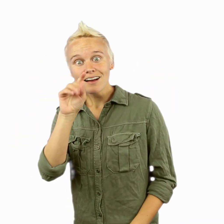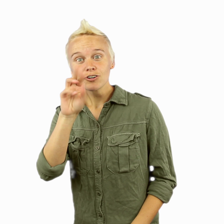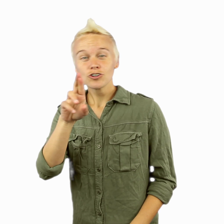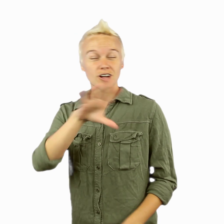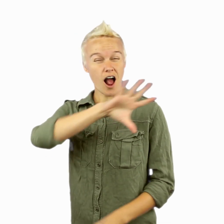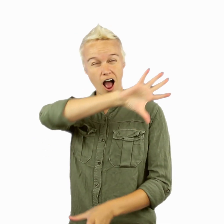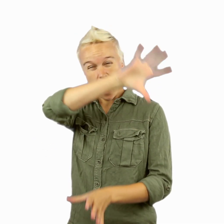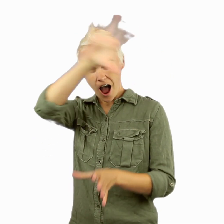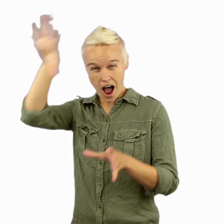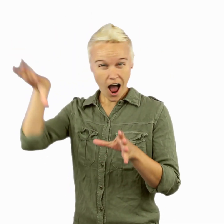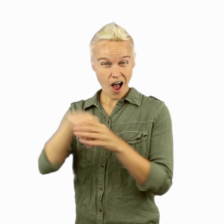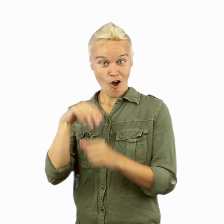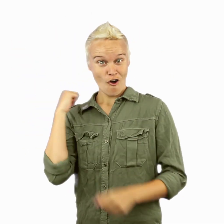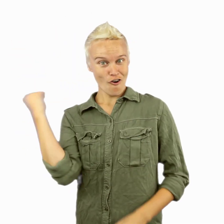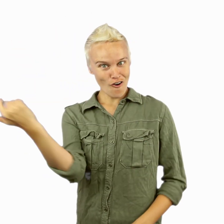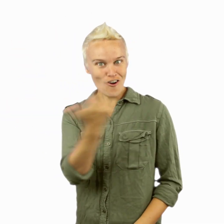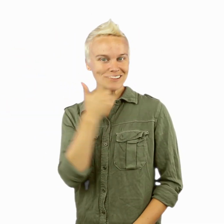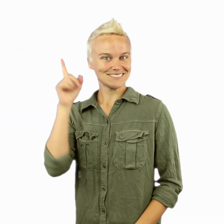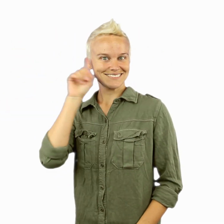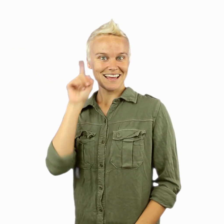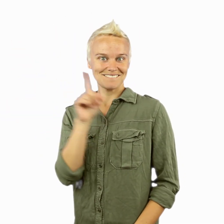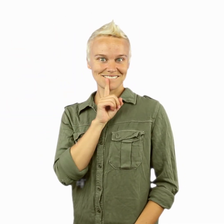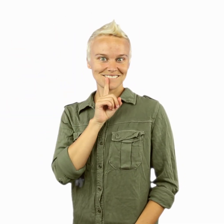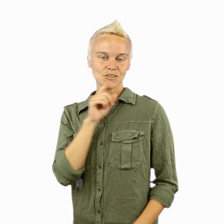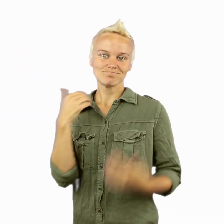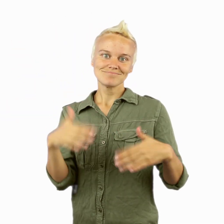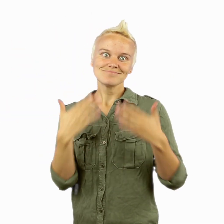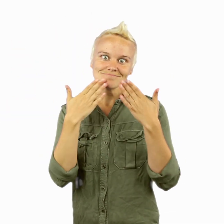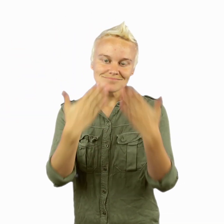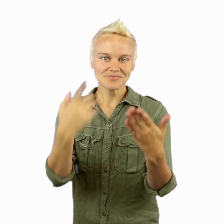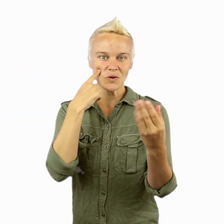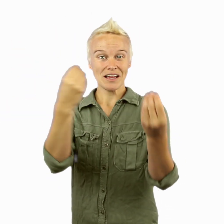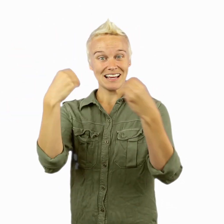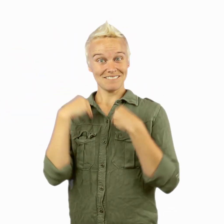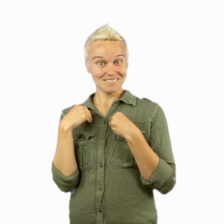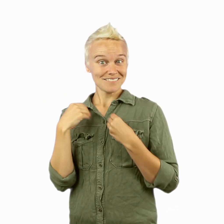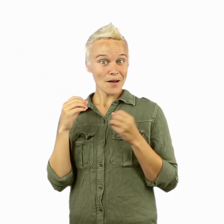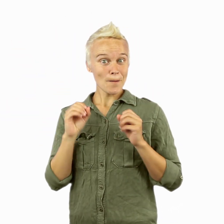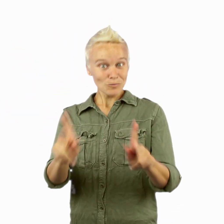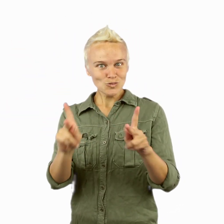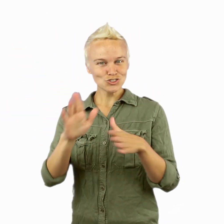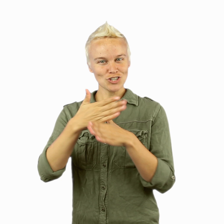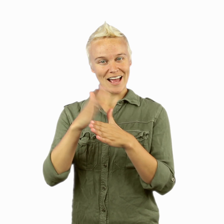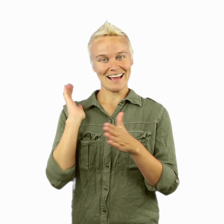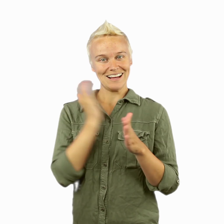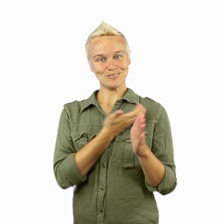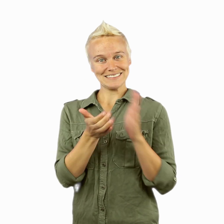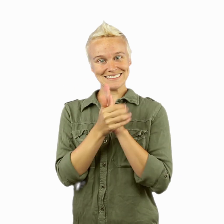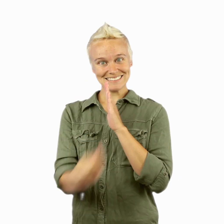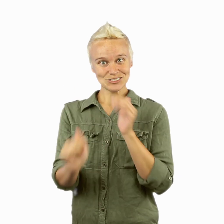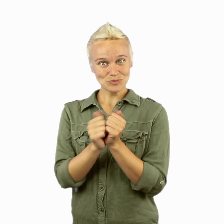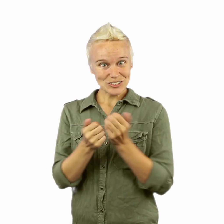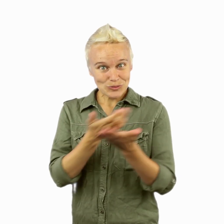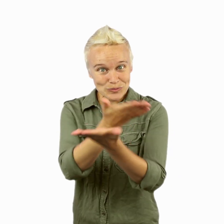And a special thanks to all of you, for giving us the opportunity to share our expertise with you and your children.